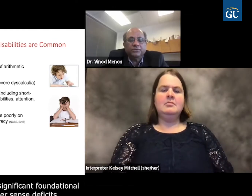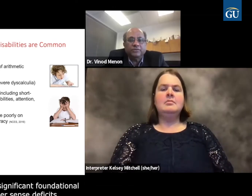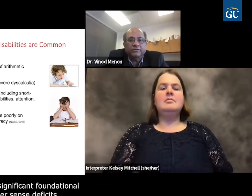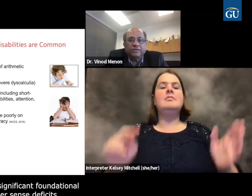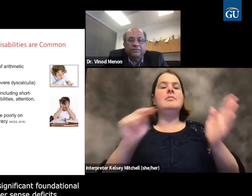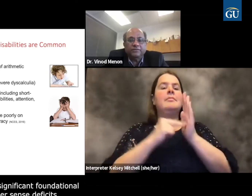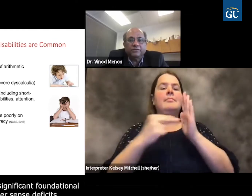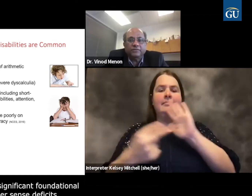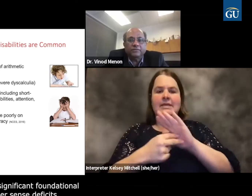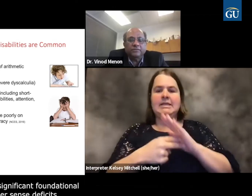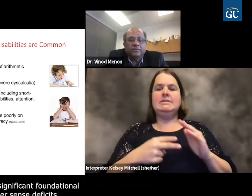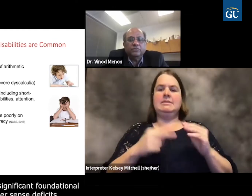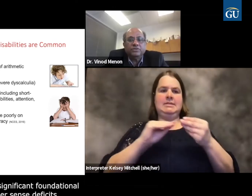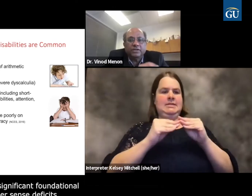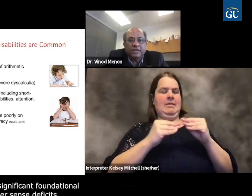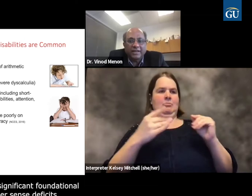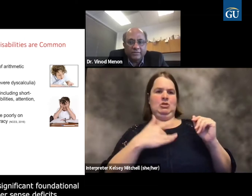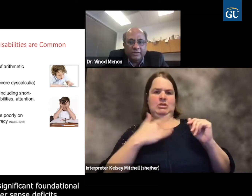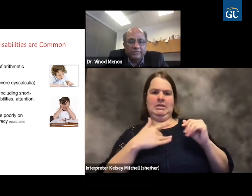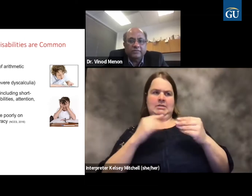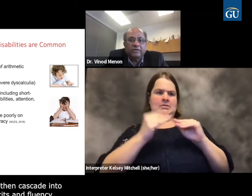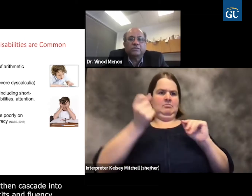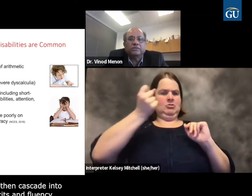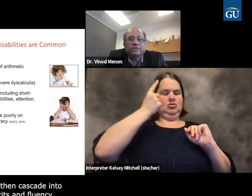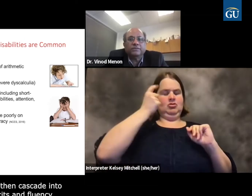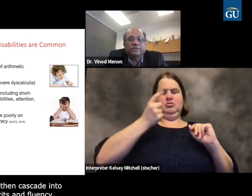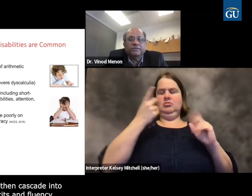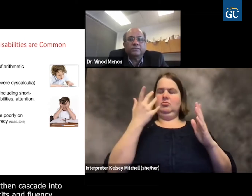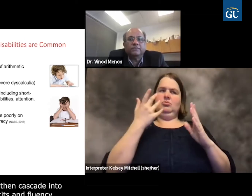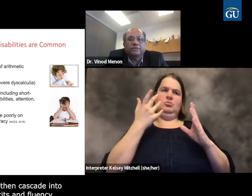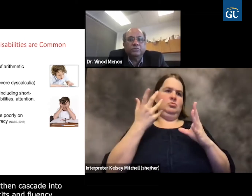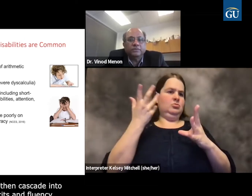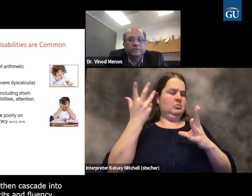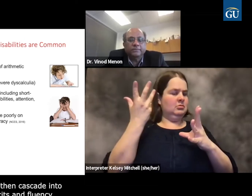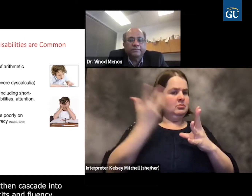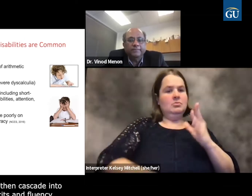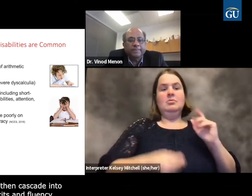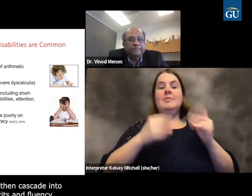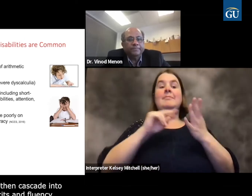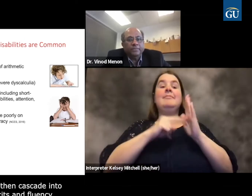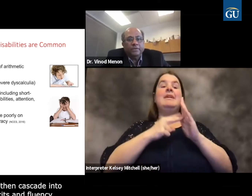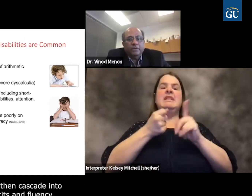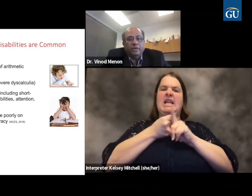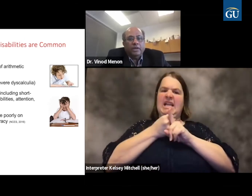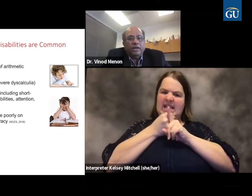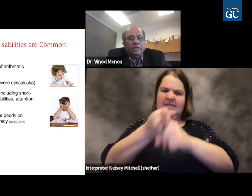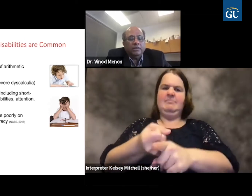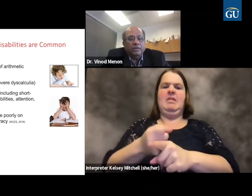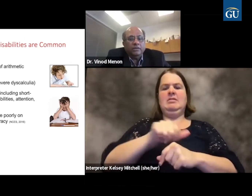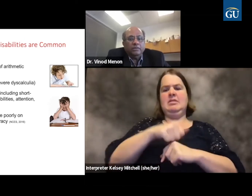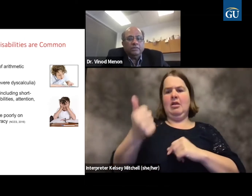foundational number sense deficits which